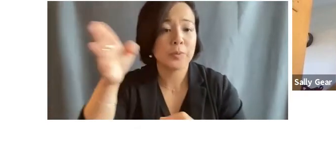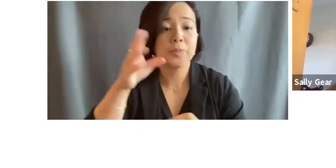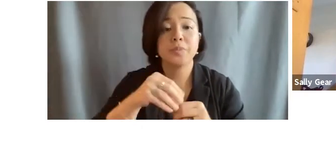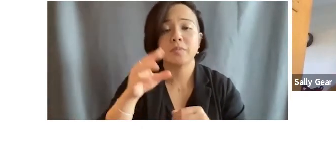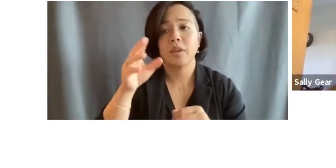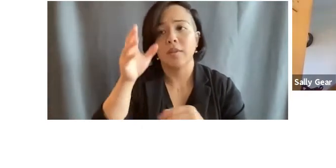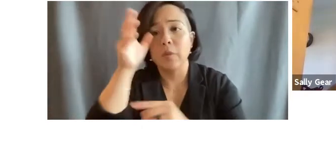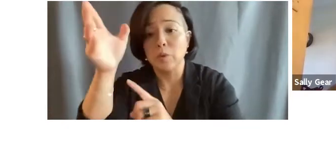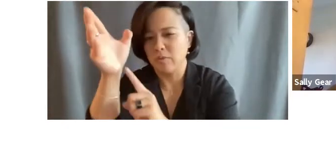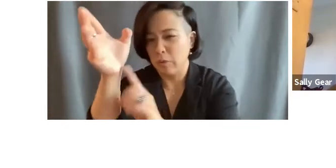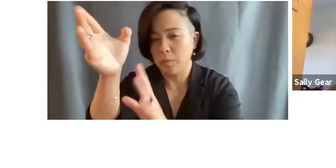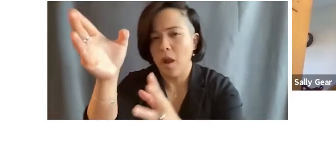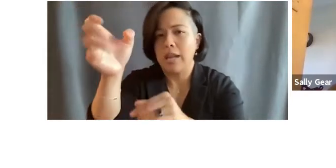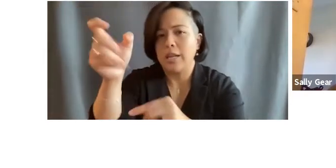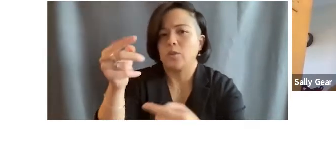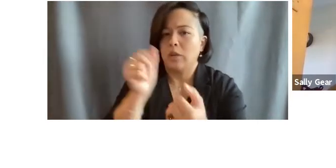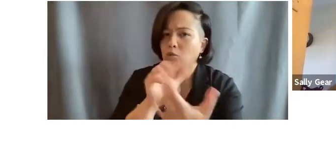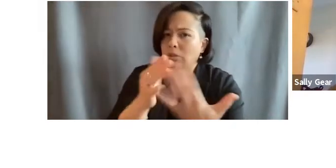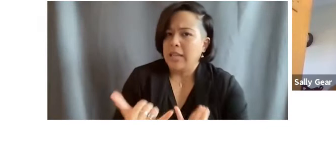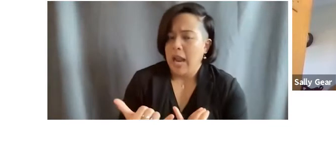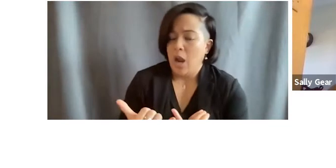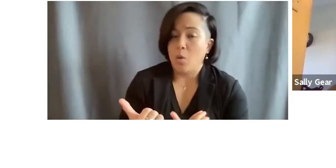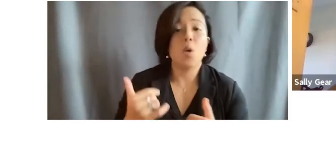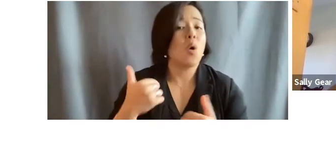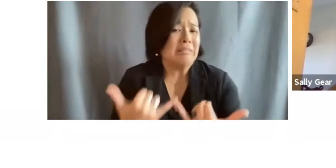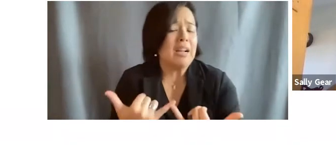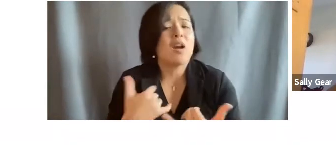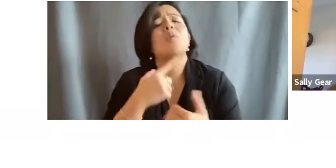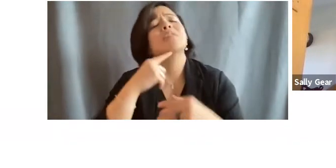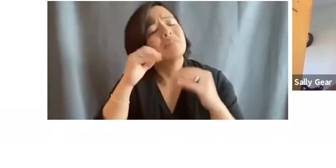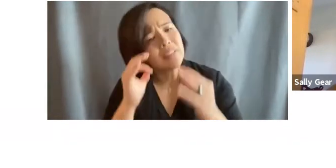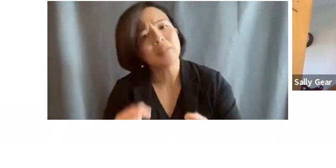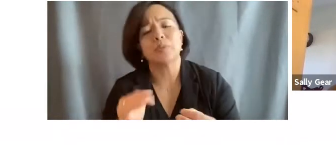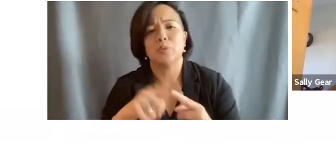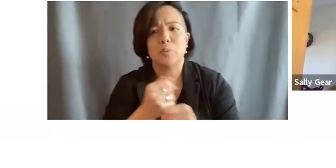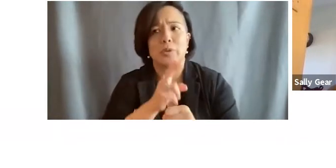We absolutely need to ensure that that takes place. So I think we're partnering with,